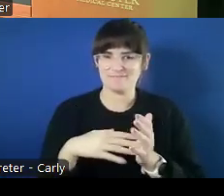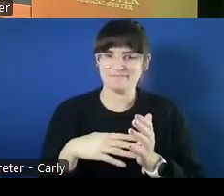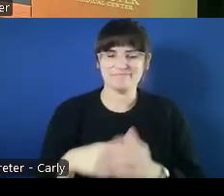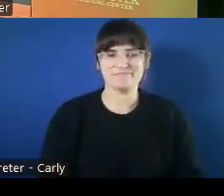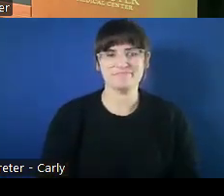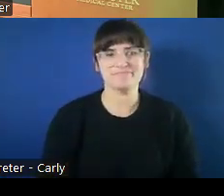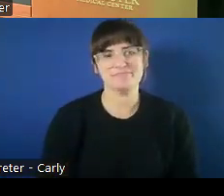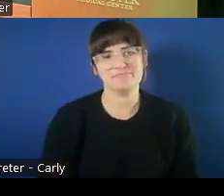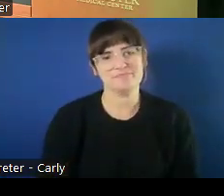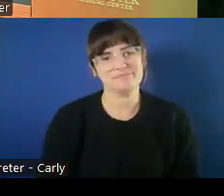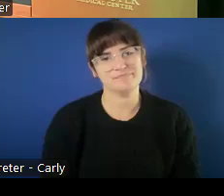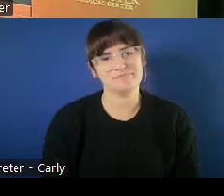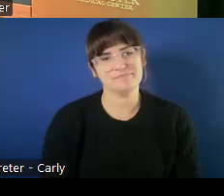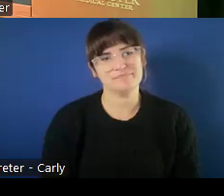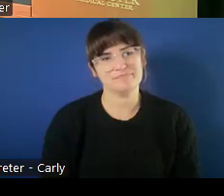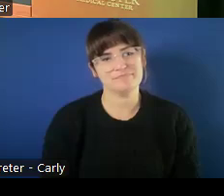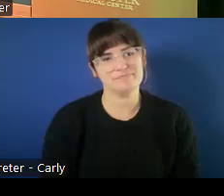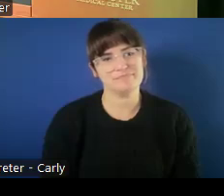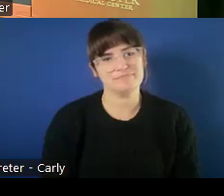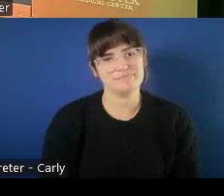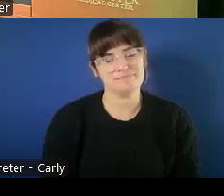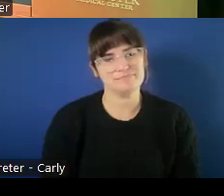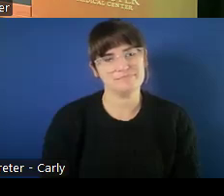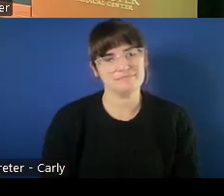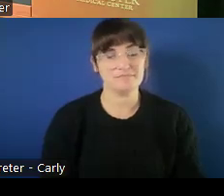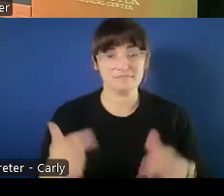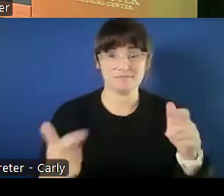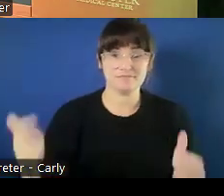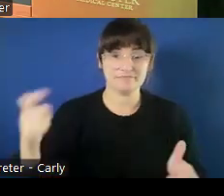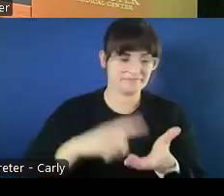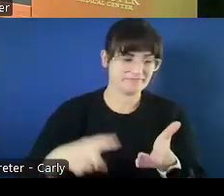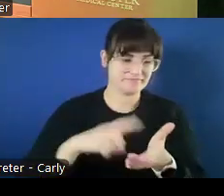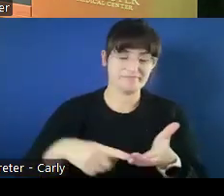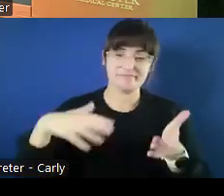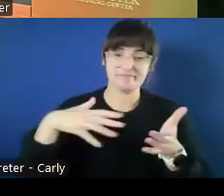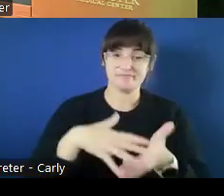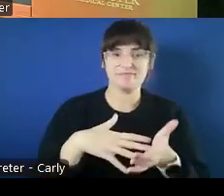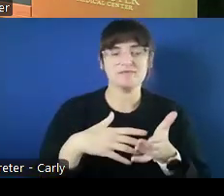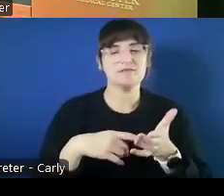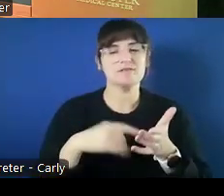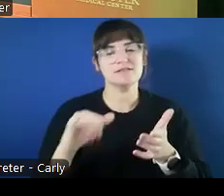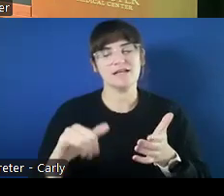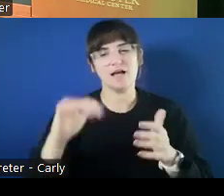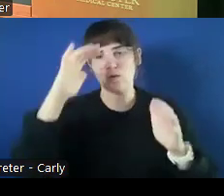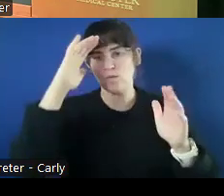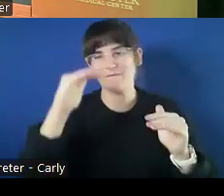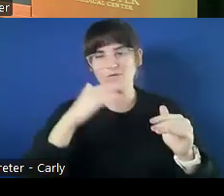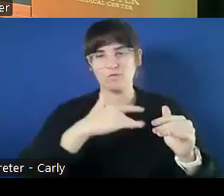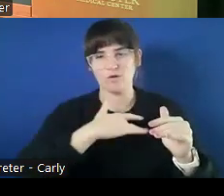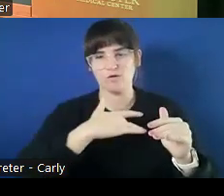now in terms of blended collaborative care and heart failure the biggest study that's looked at this uh is that hopeful heart trial that I mentioned before done at the University